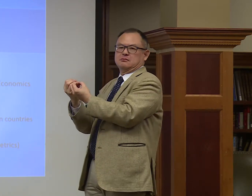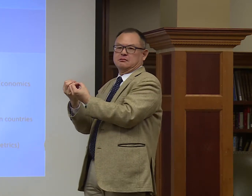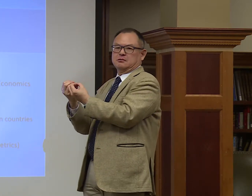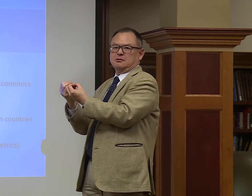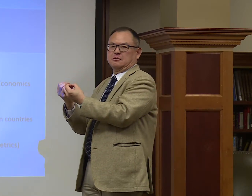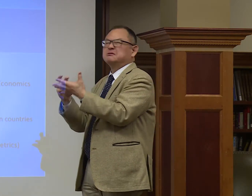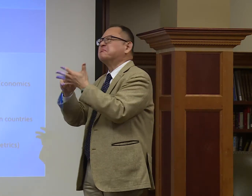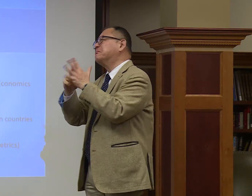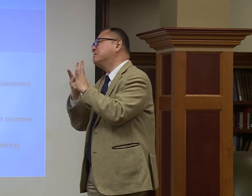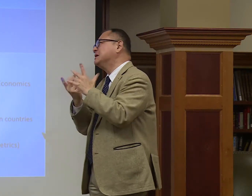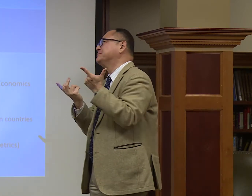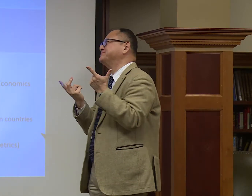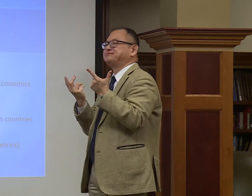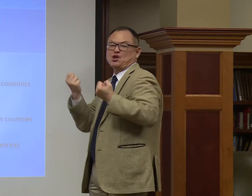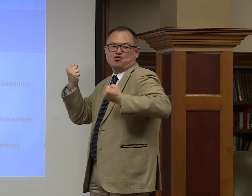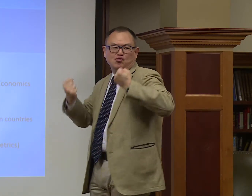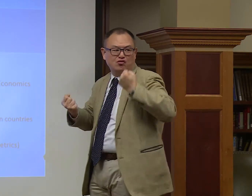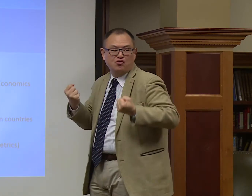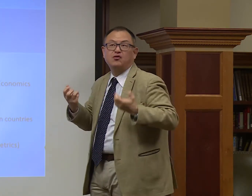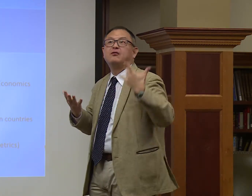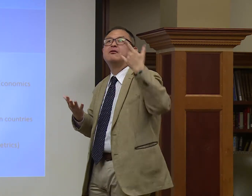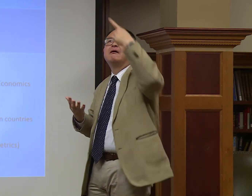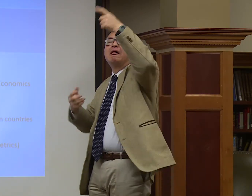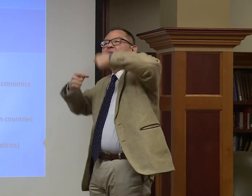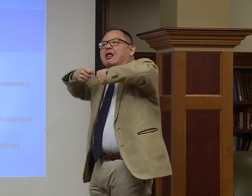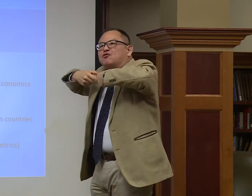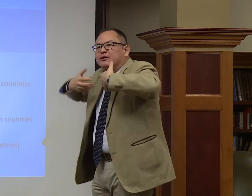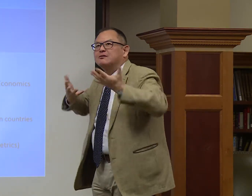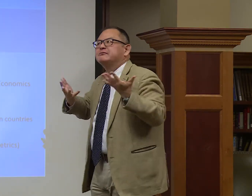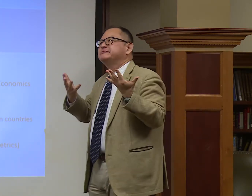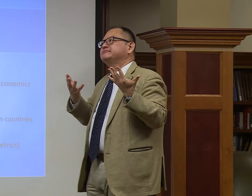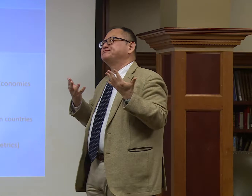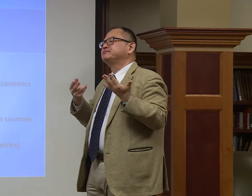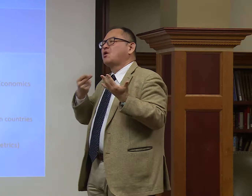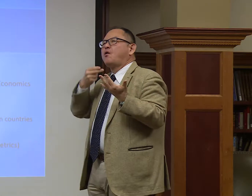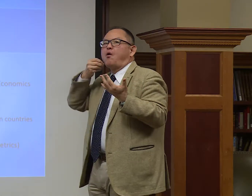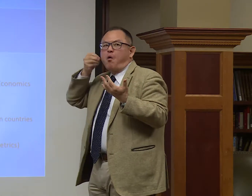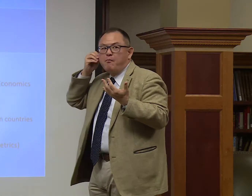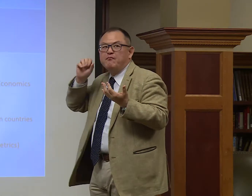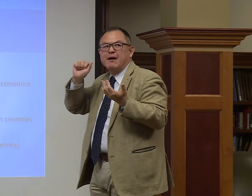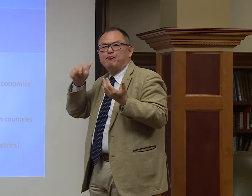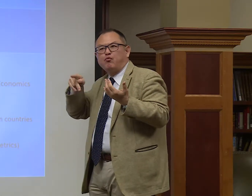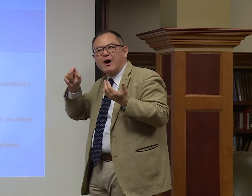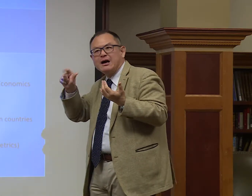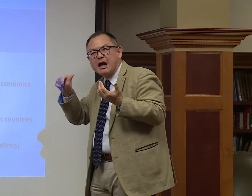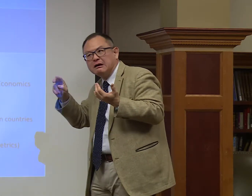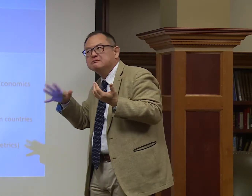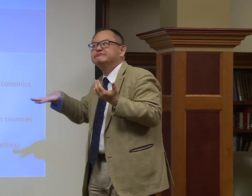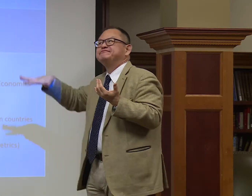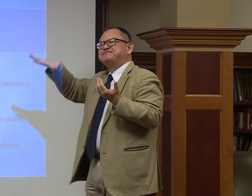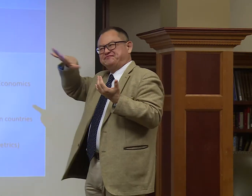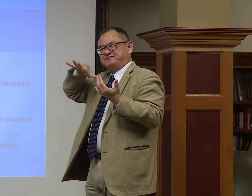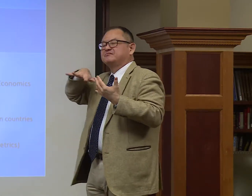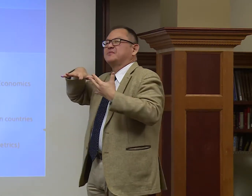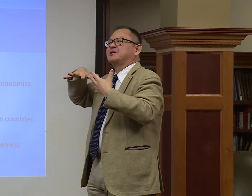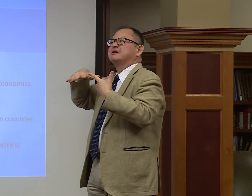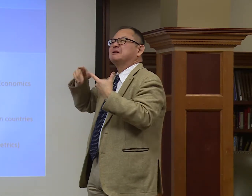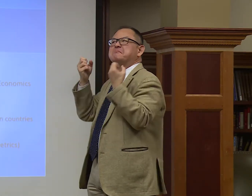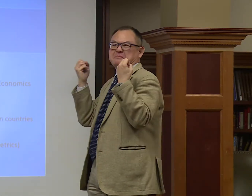uh, such as, you know, cars, automobiles, electricity, home repair, et cetera, in developing countries.